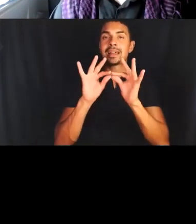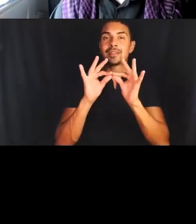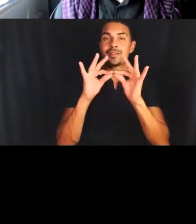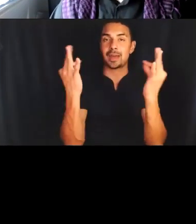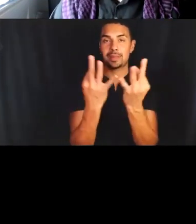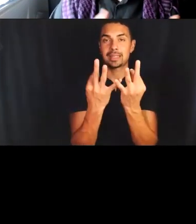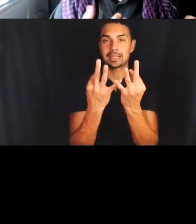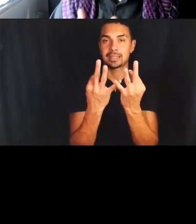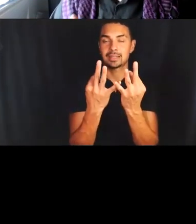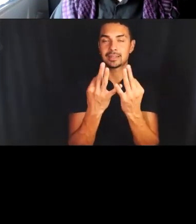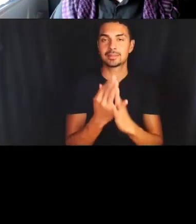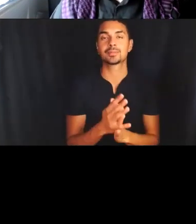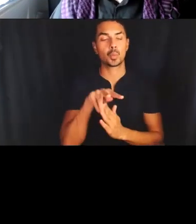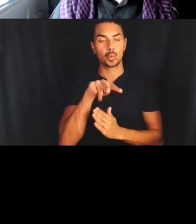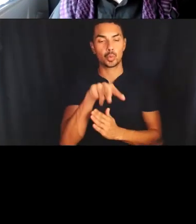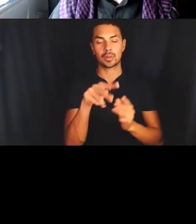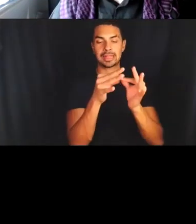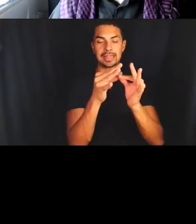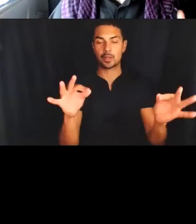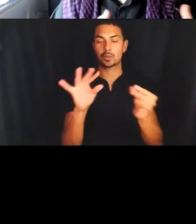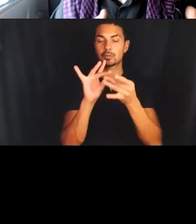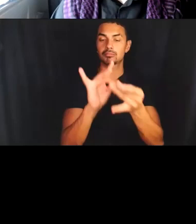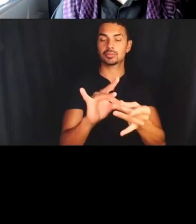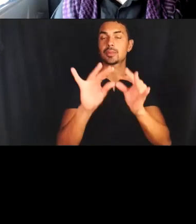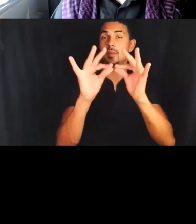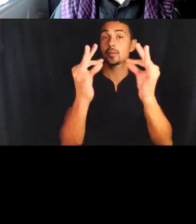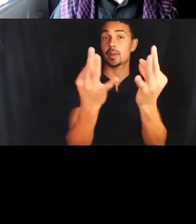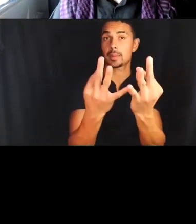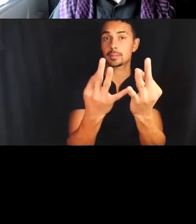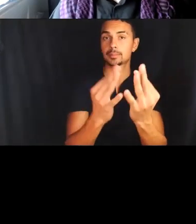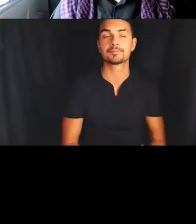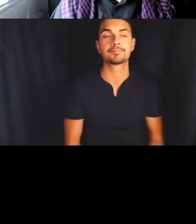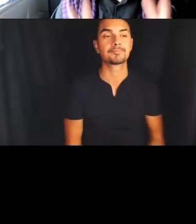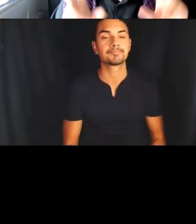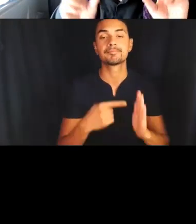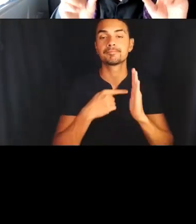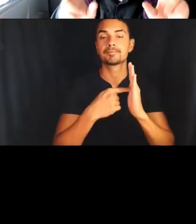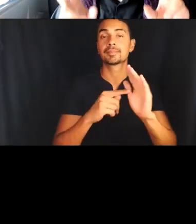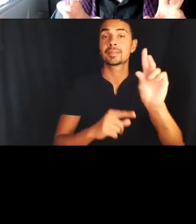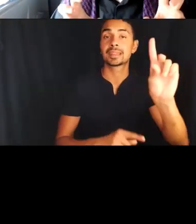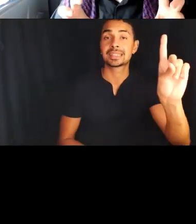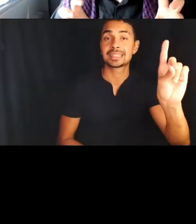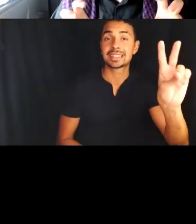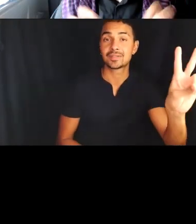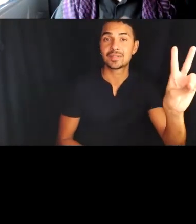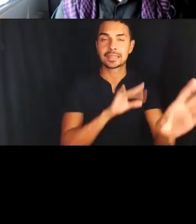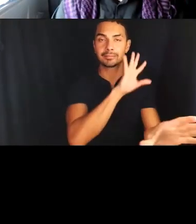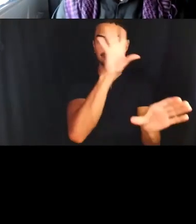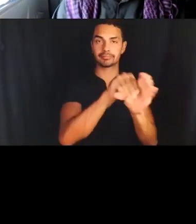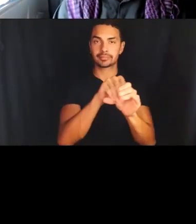So a lot of times we look at, you know, DV as something that happens in a family situation